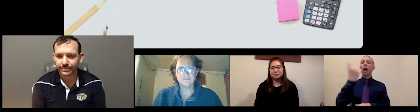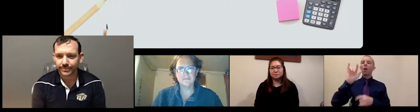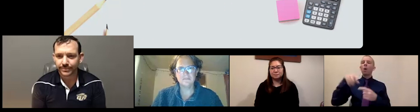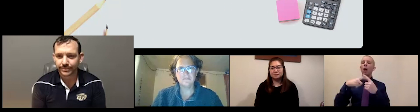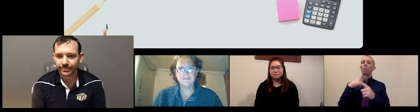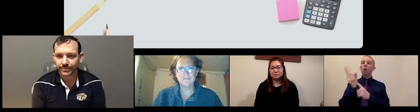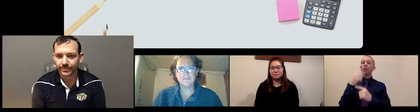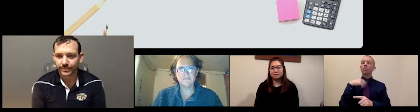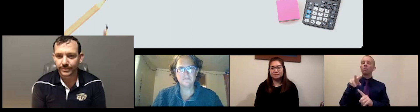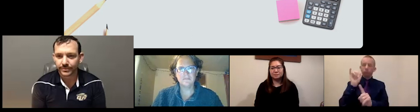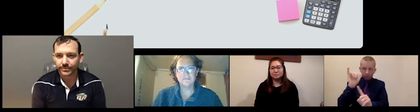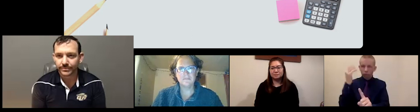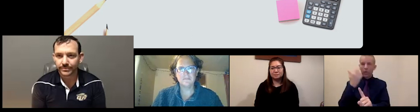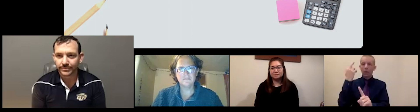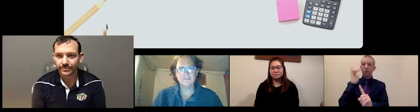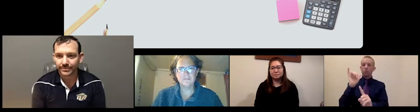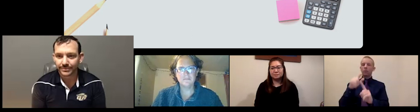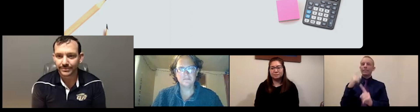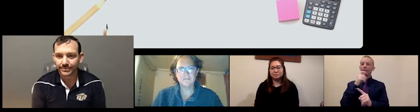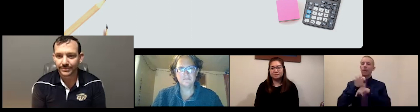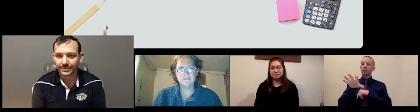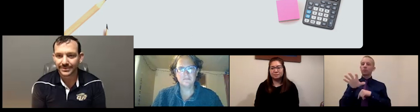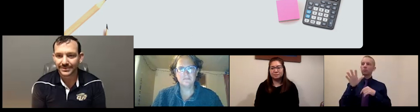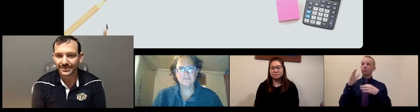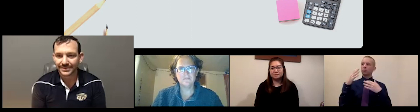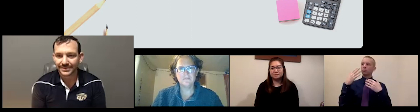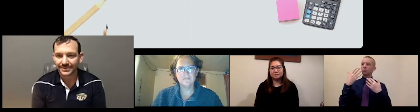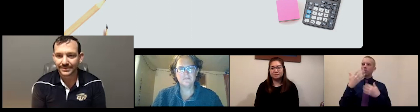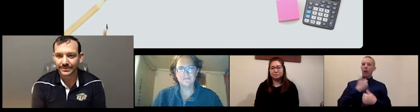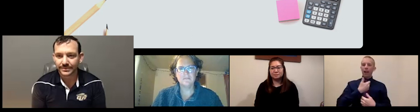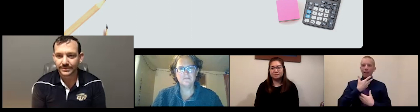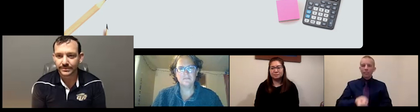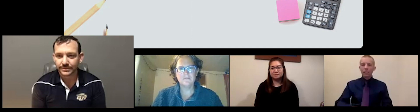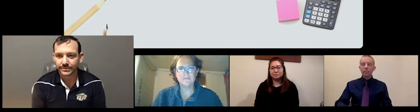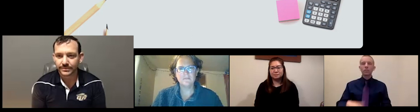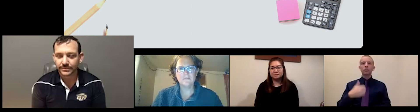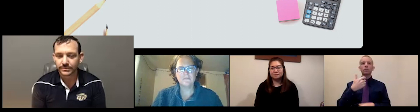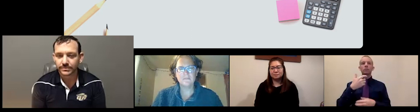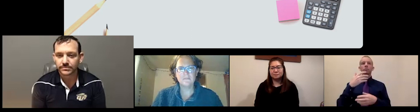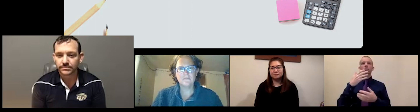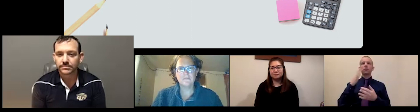and it was in that moment that I realized that teeth affect self confidence